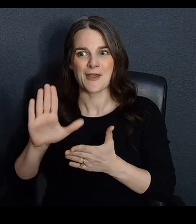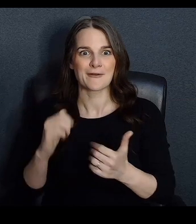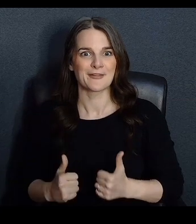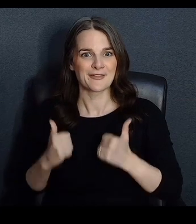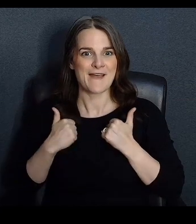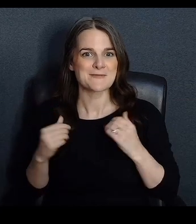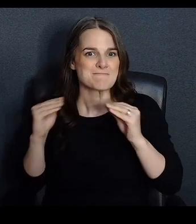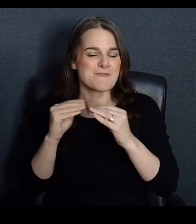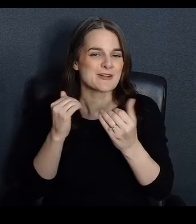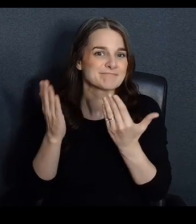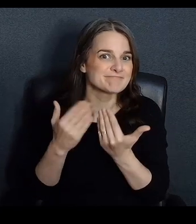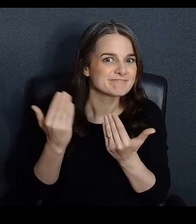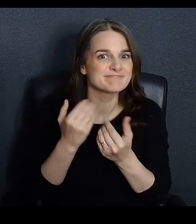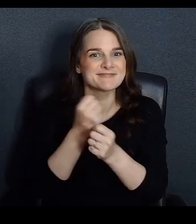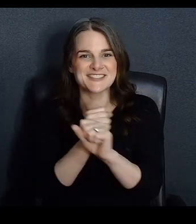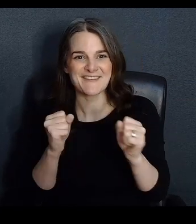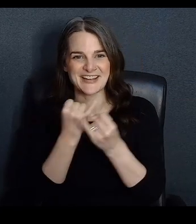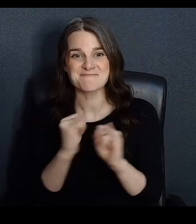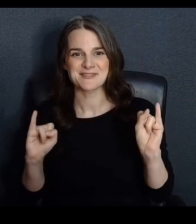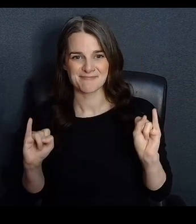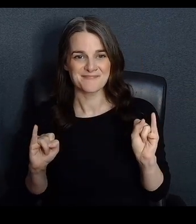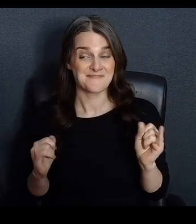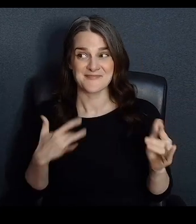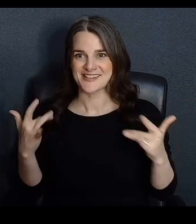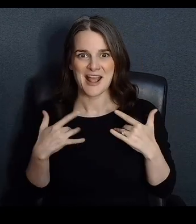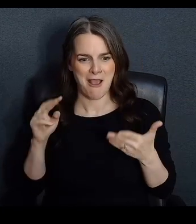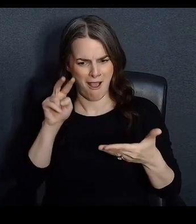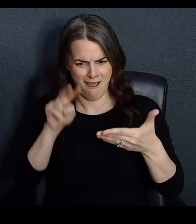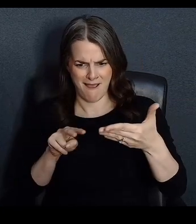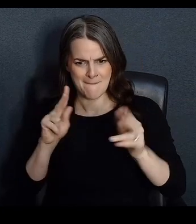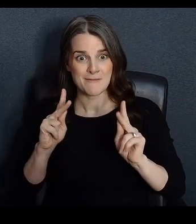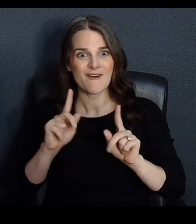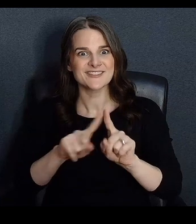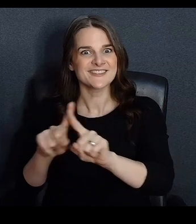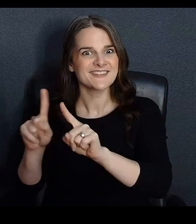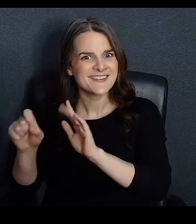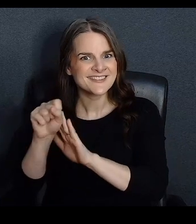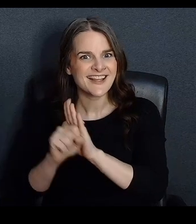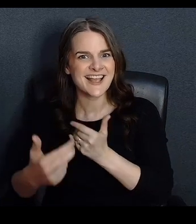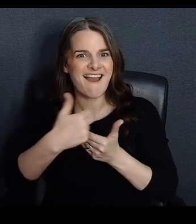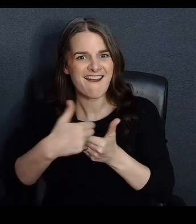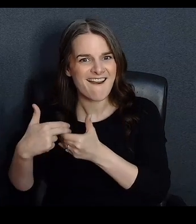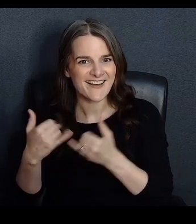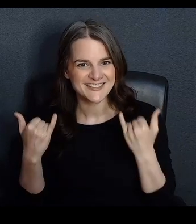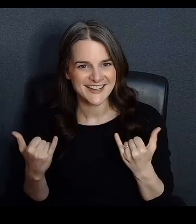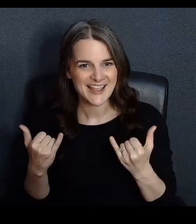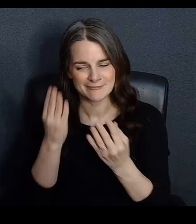And I'm excited to have some people from different states joining us today. So I do want to let you know that TechOWL is a Pennsylvania